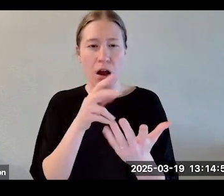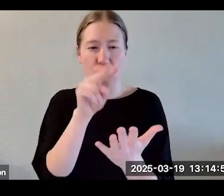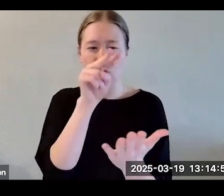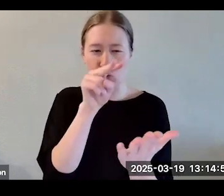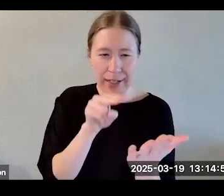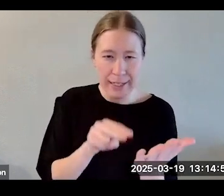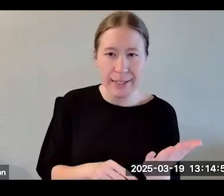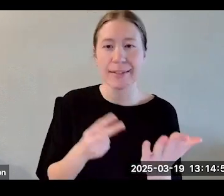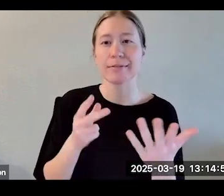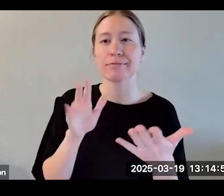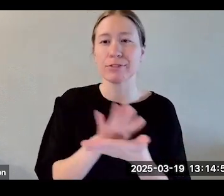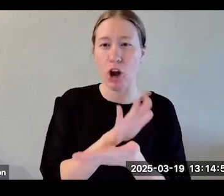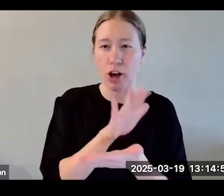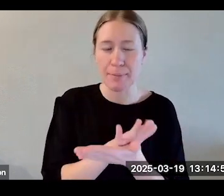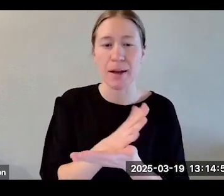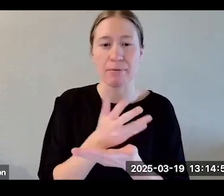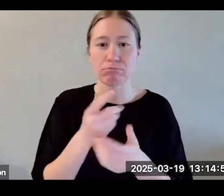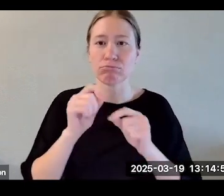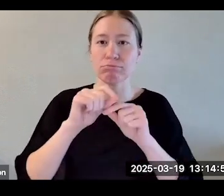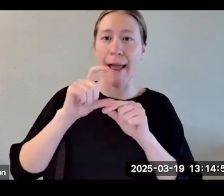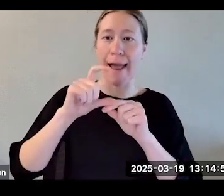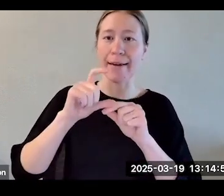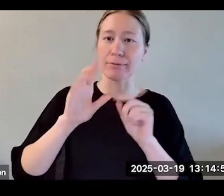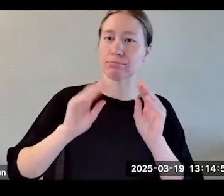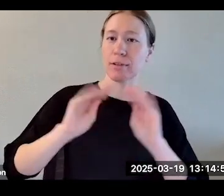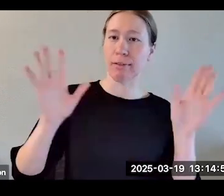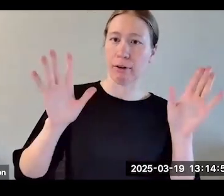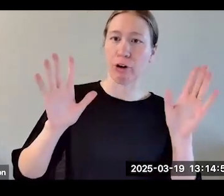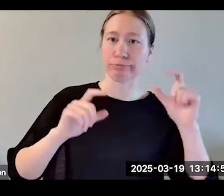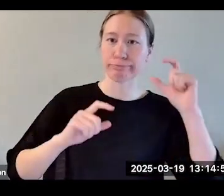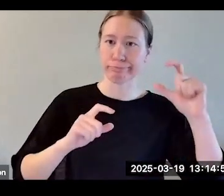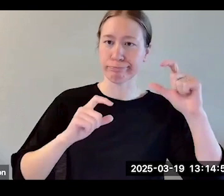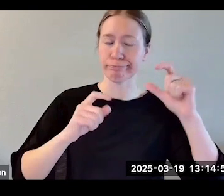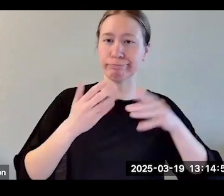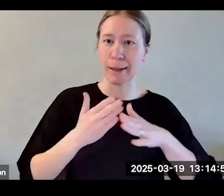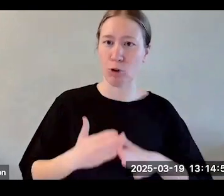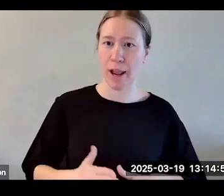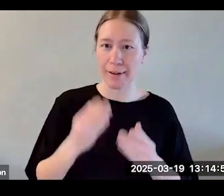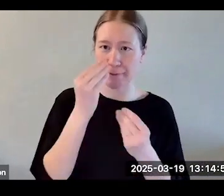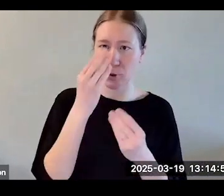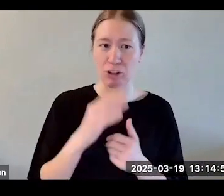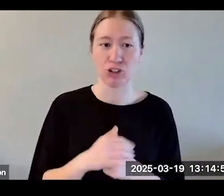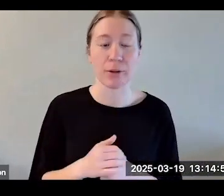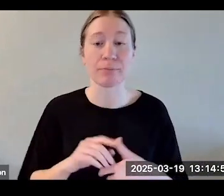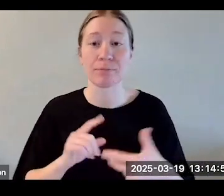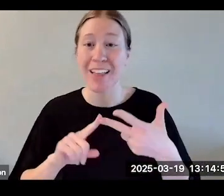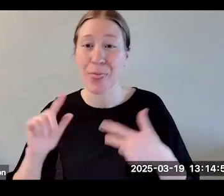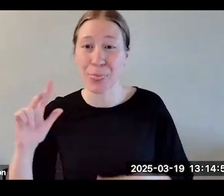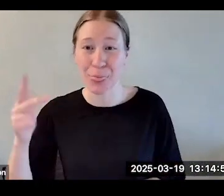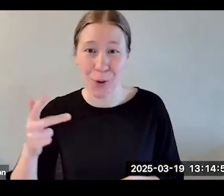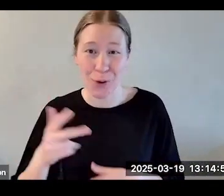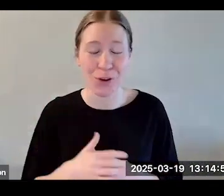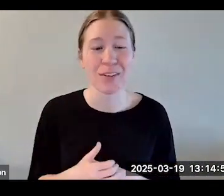And then a third suggestion that we have is to use sans serif fonts.